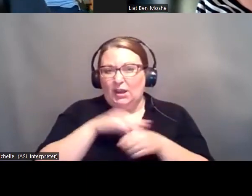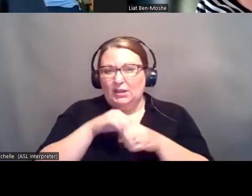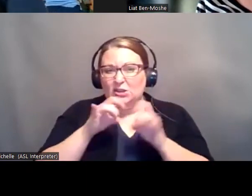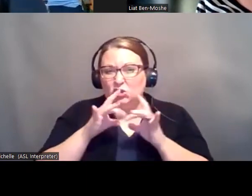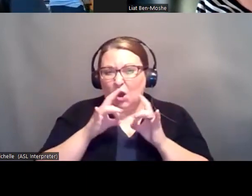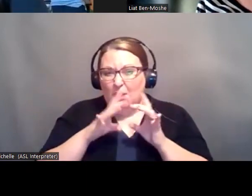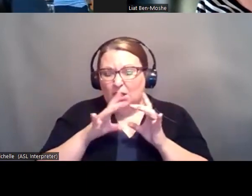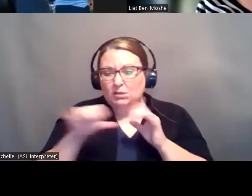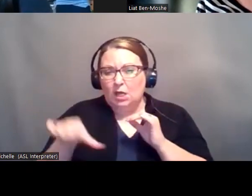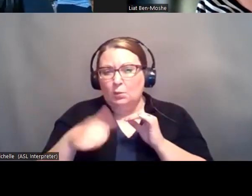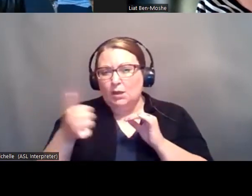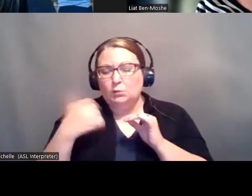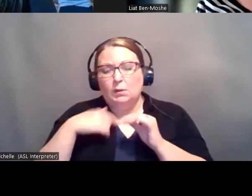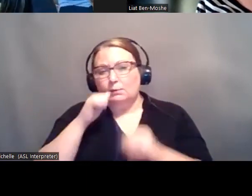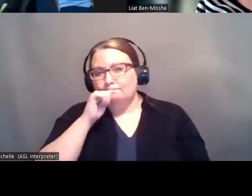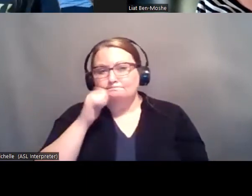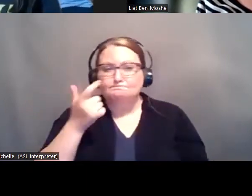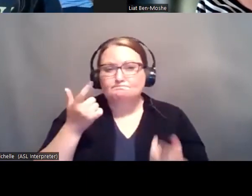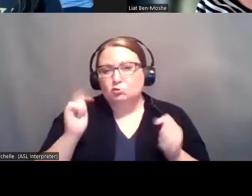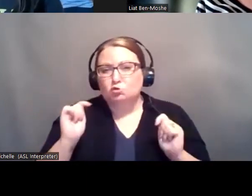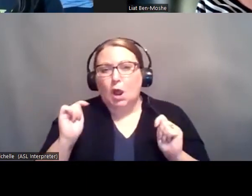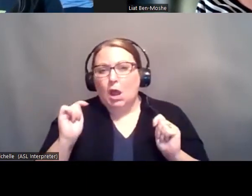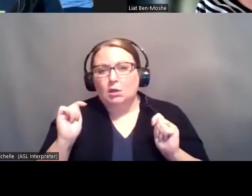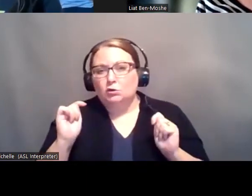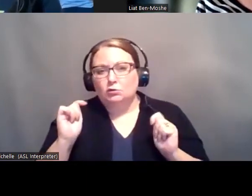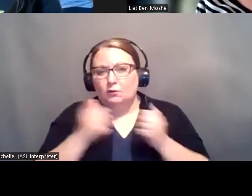I think we can just try to follow the caption.